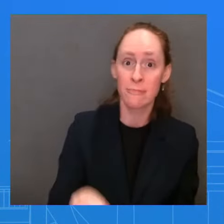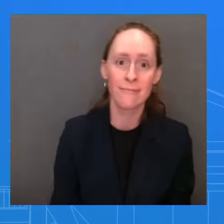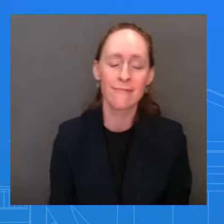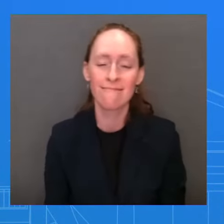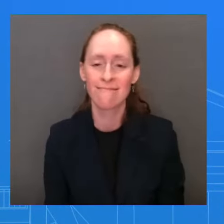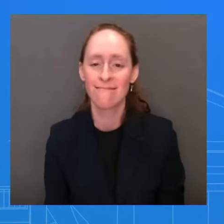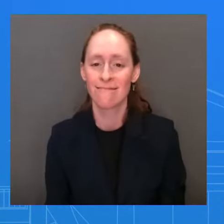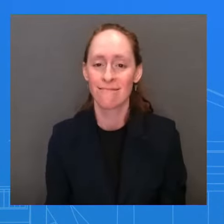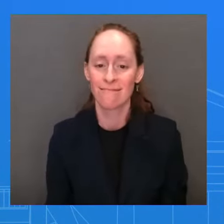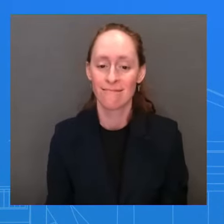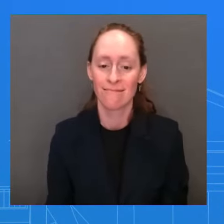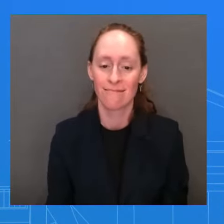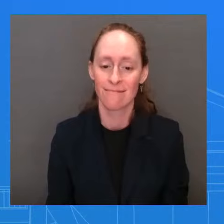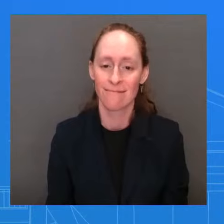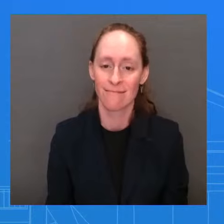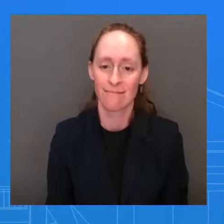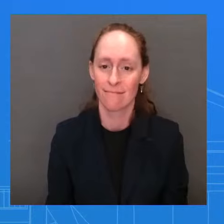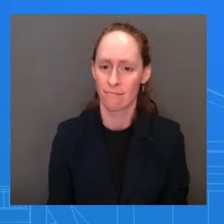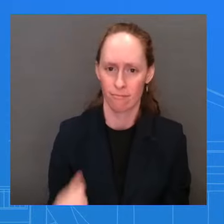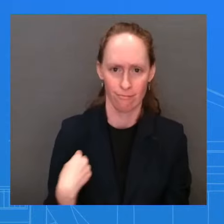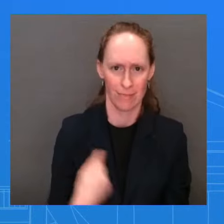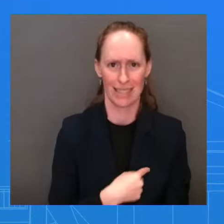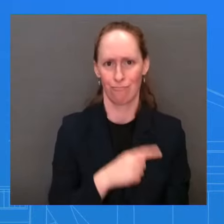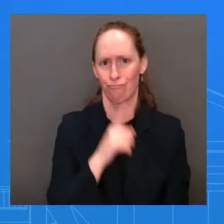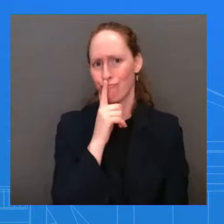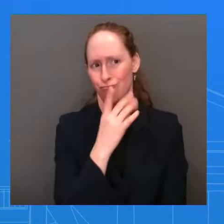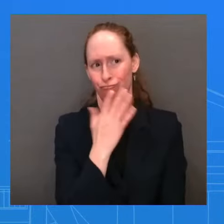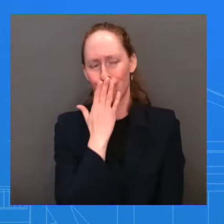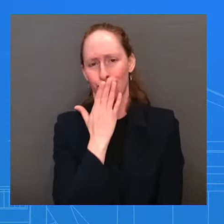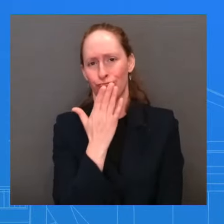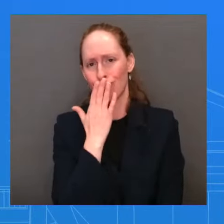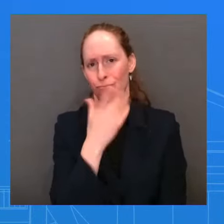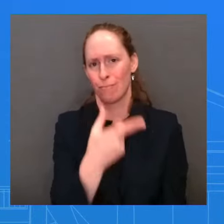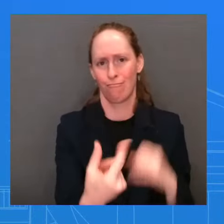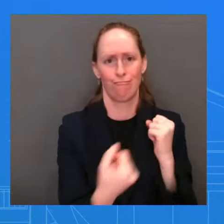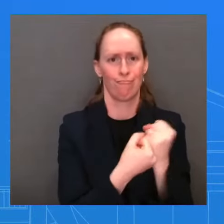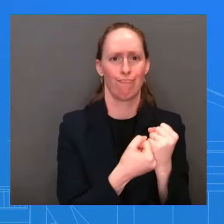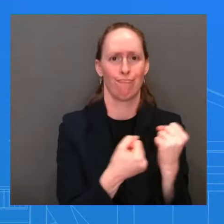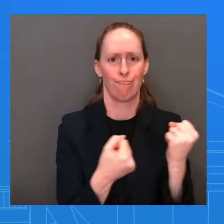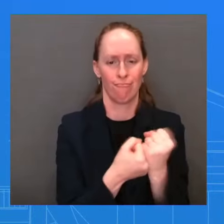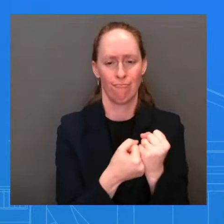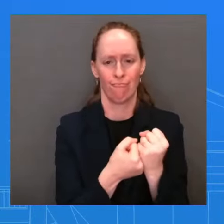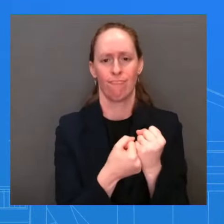ranging from backing san- -- sanctions and export controls against Russia to providing Ukraine with humanitarian